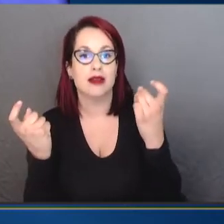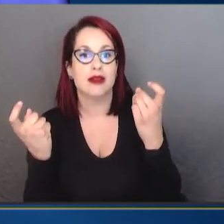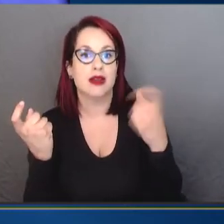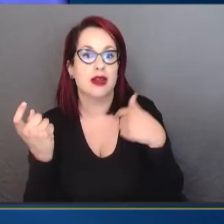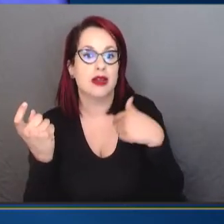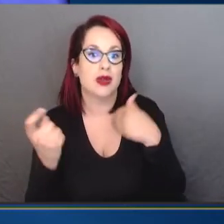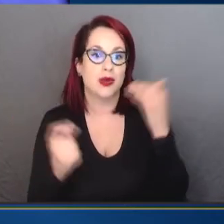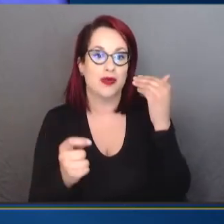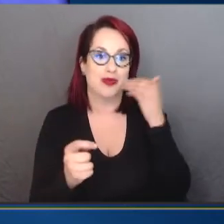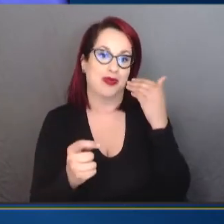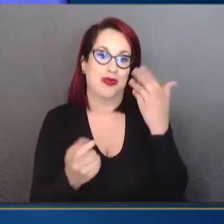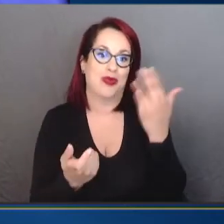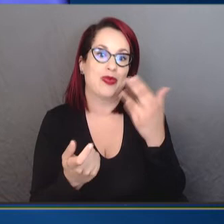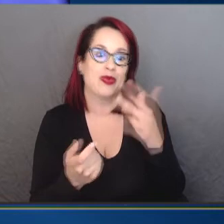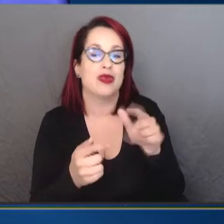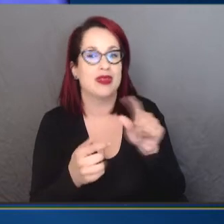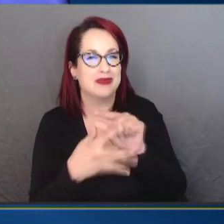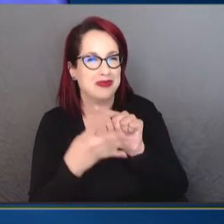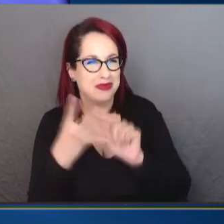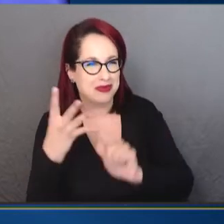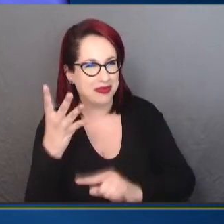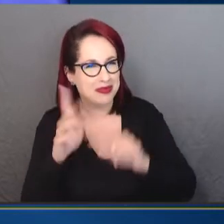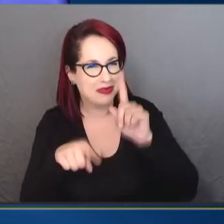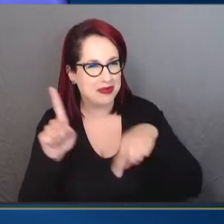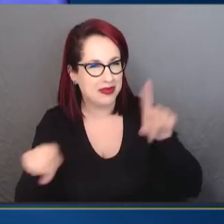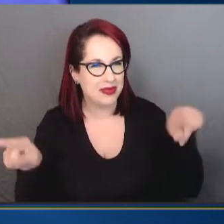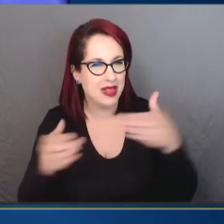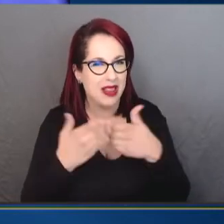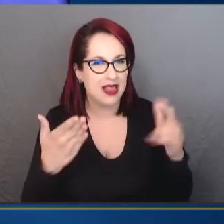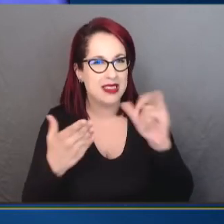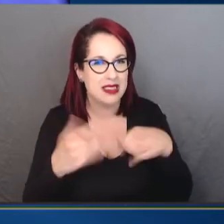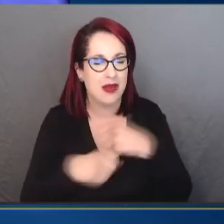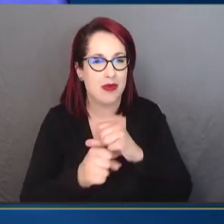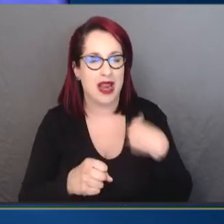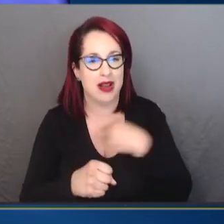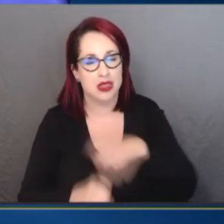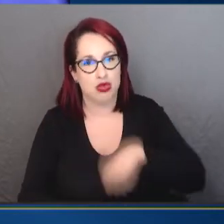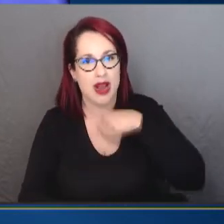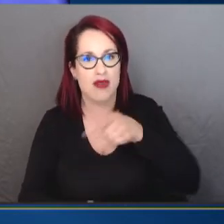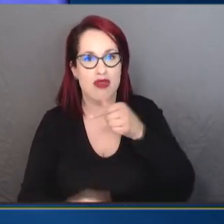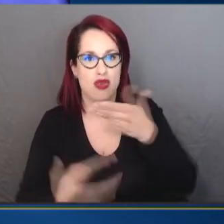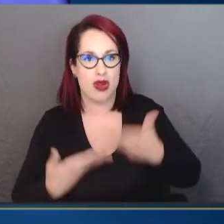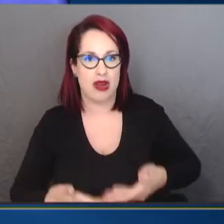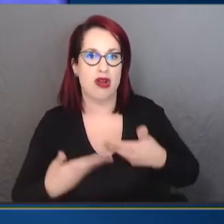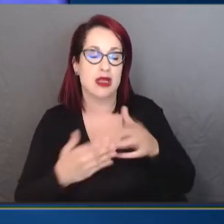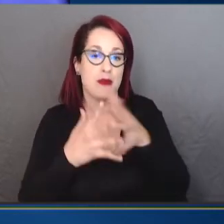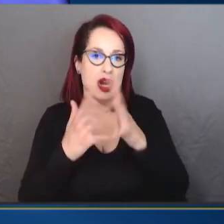Los Logros, all the things that make us proud of who we are as Americans in this great country and